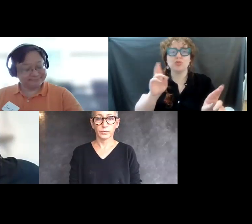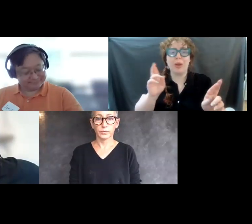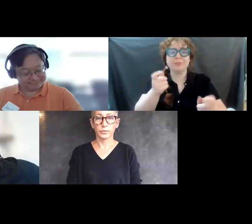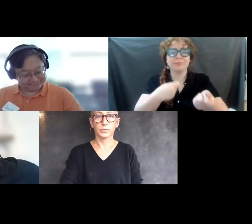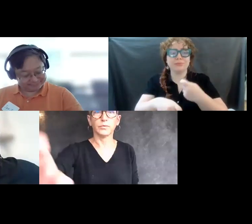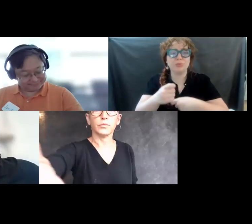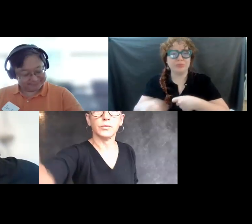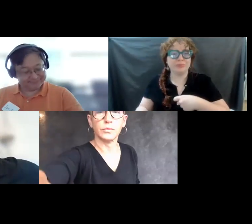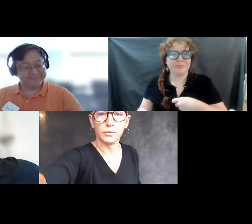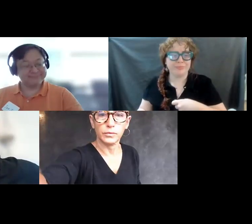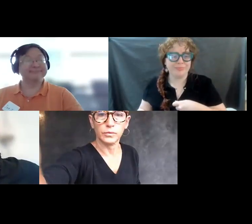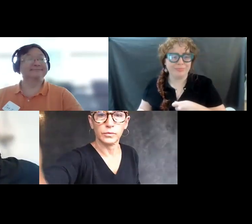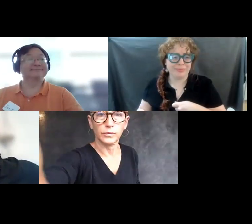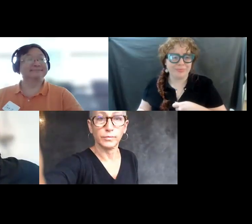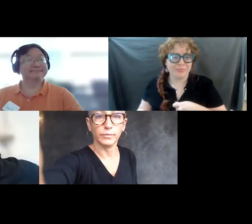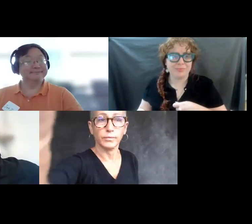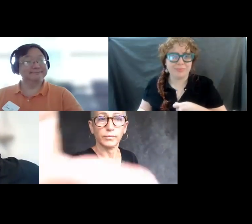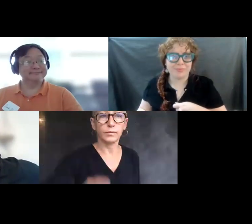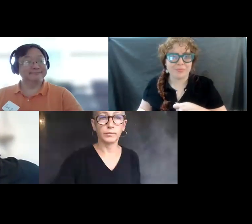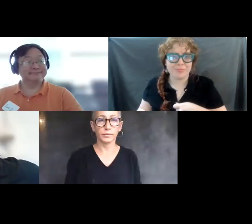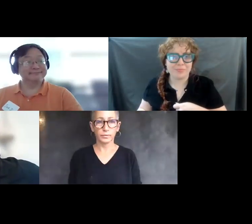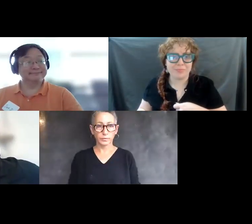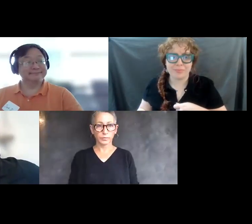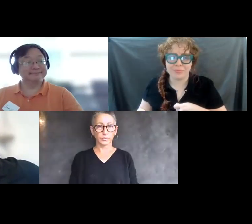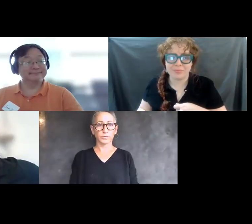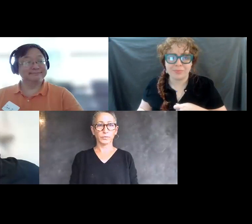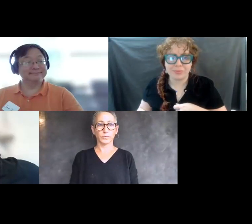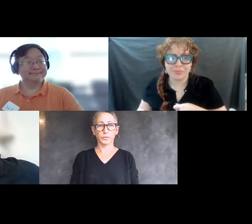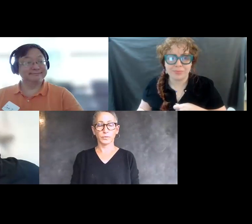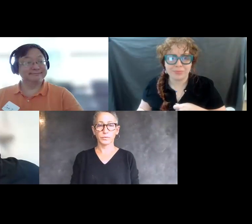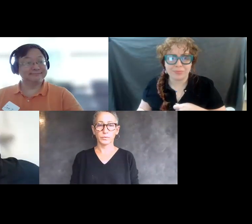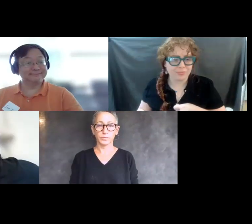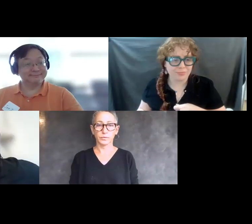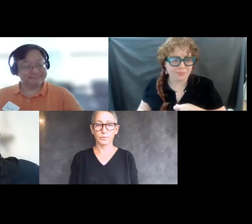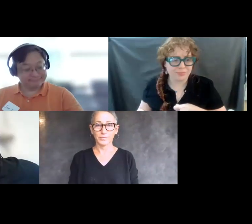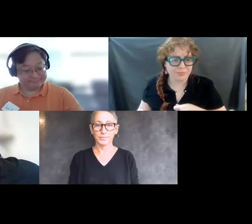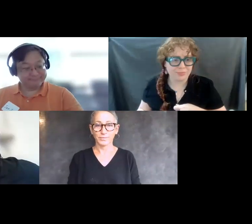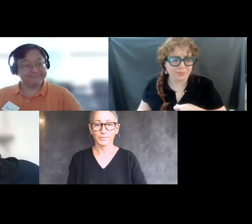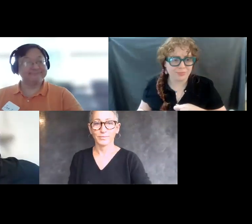so I'm happy to be able to join you all virtually. Thankfully. Thankfully we have that option.